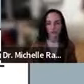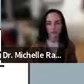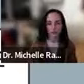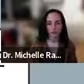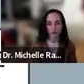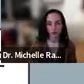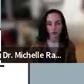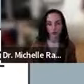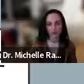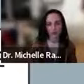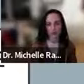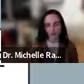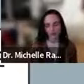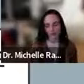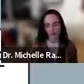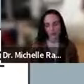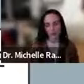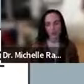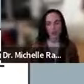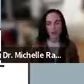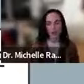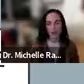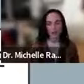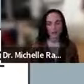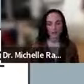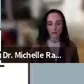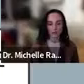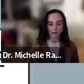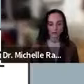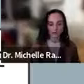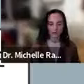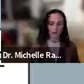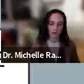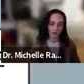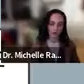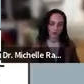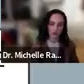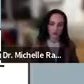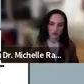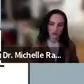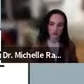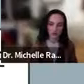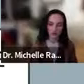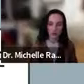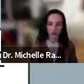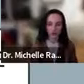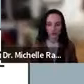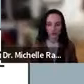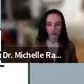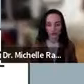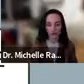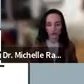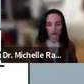and share with you. a little bit a little bit of information about a little bit of information about the coven 19 vaccine.